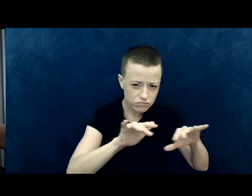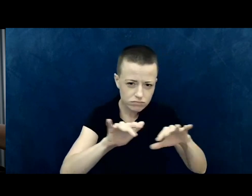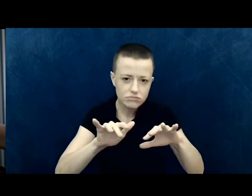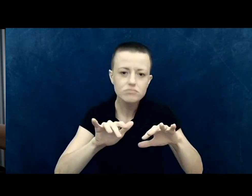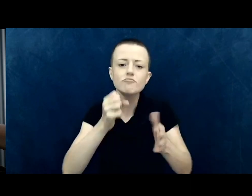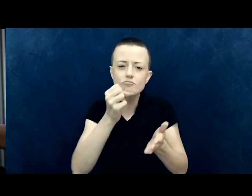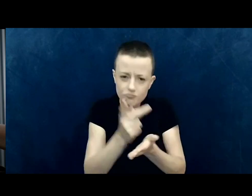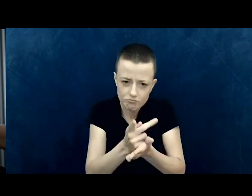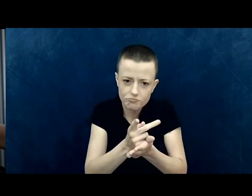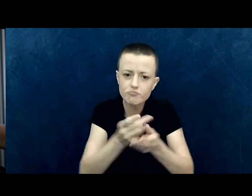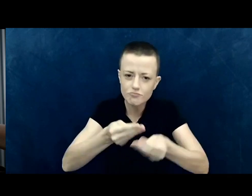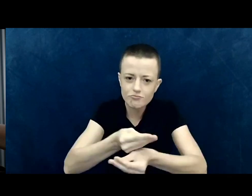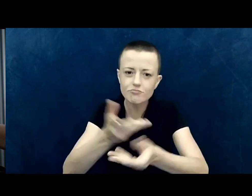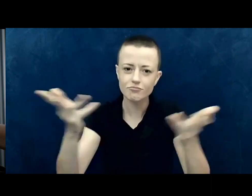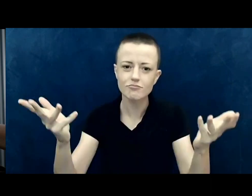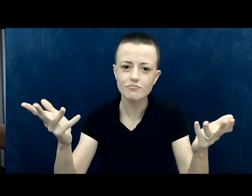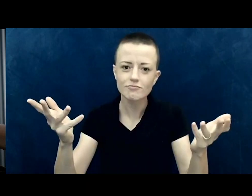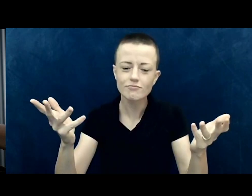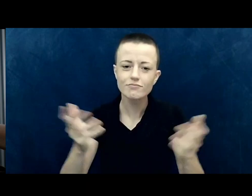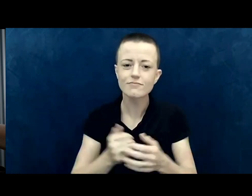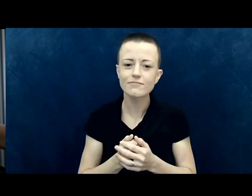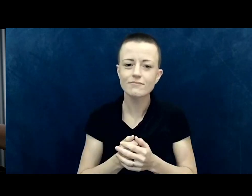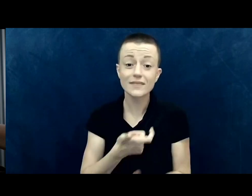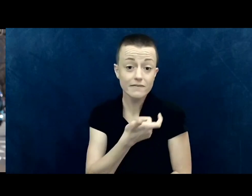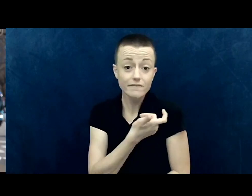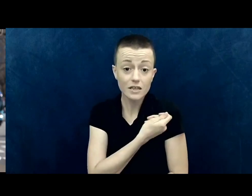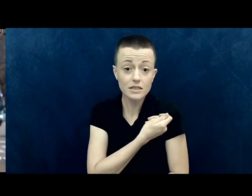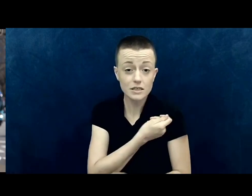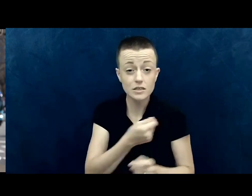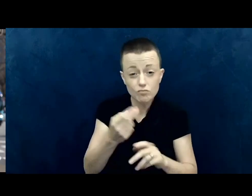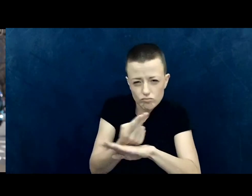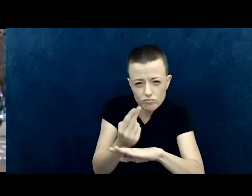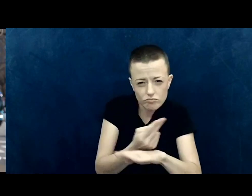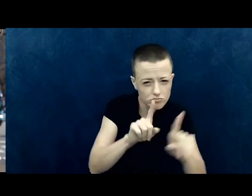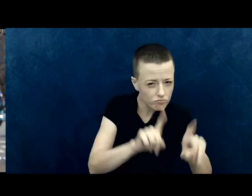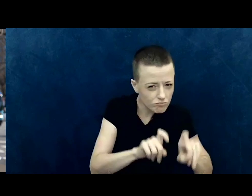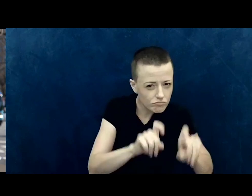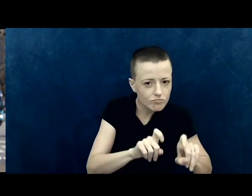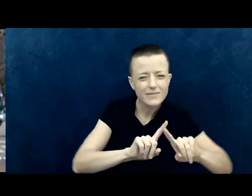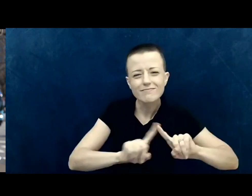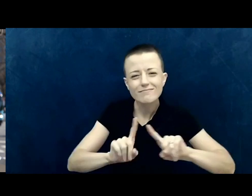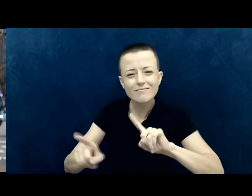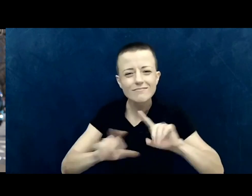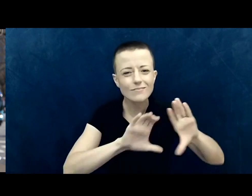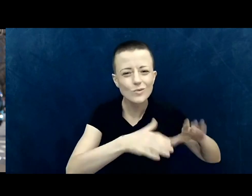to be studied as they have been used across the world. Vaccines were tested in diverse populations